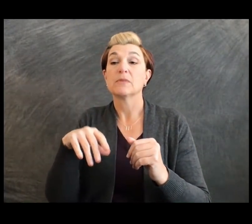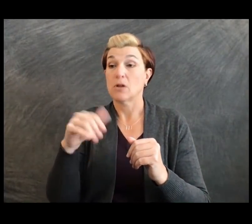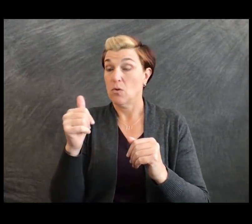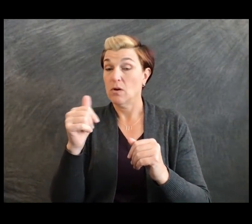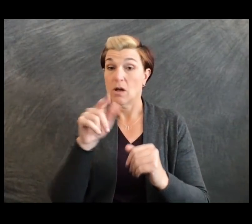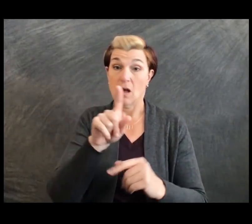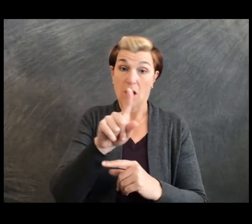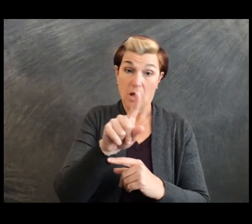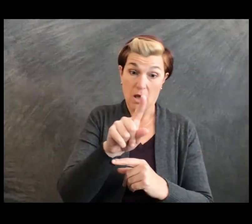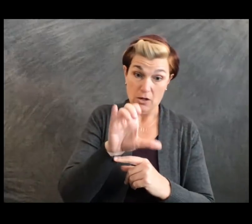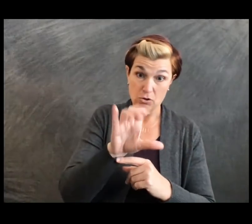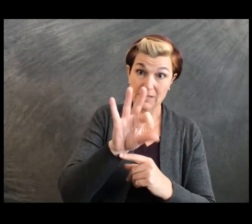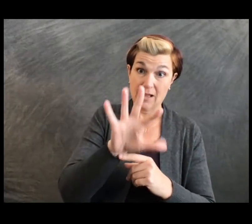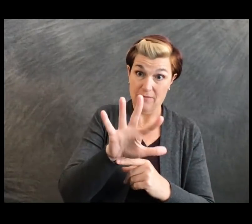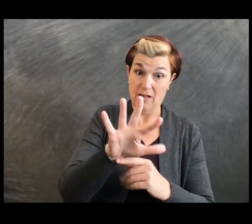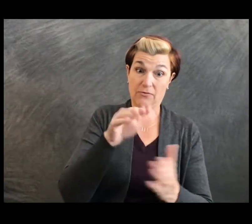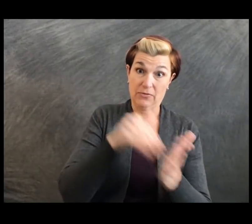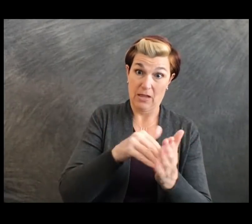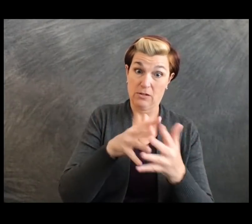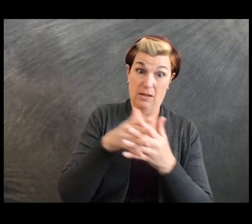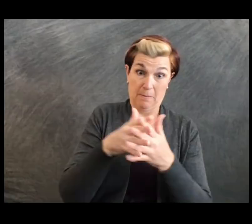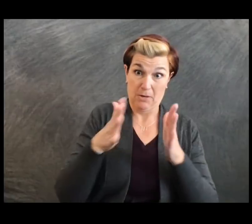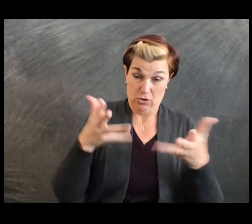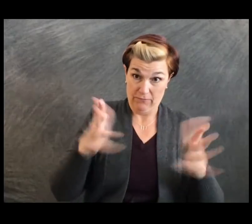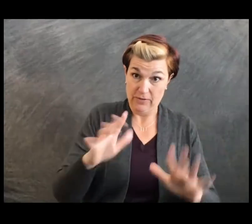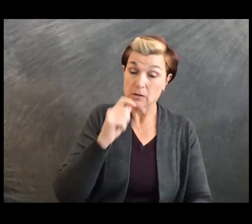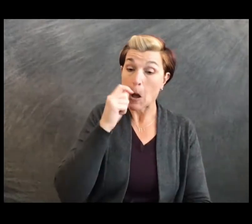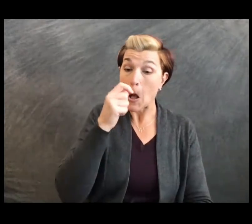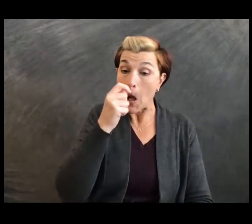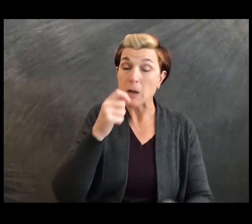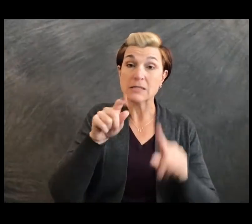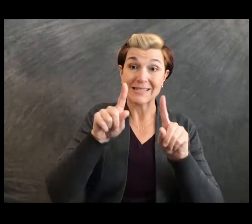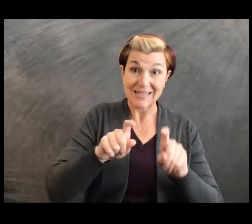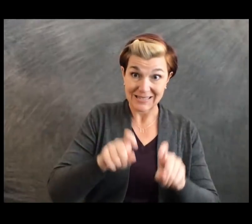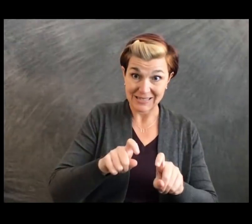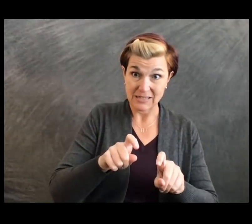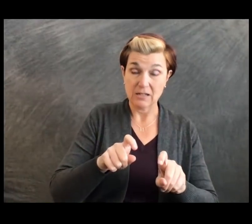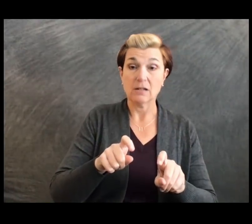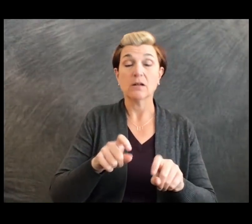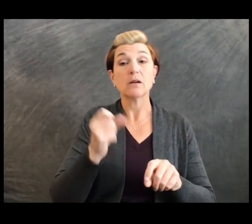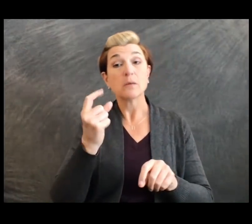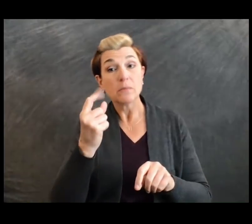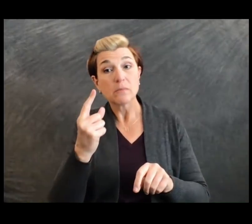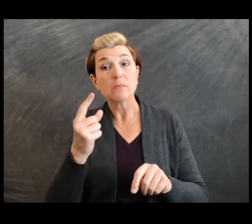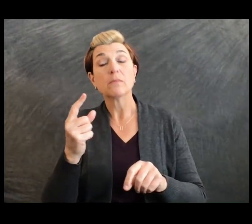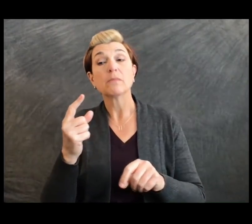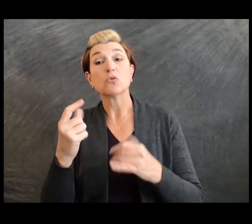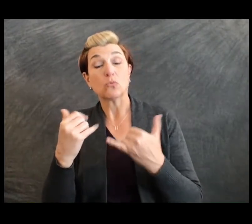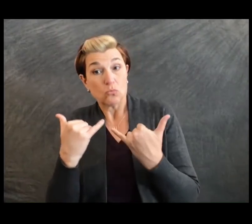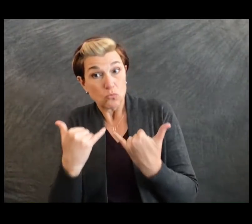it's important to remember that only 19,000 343 at this moment have tested